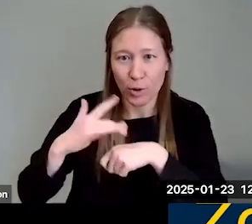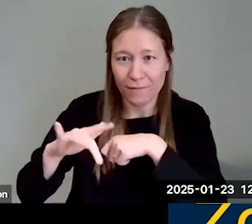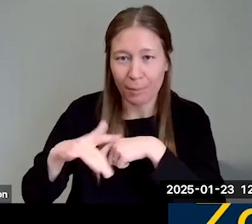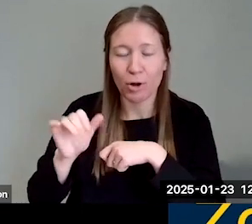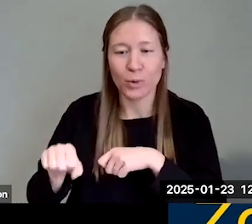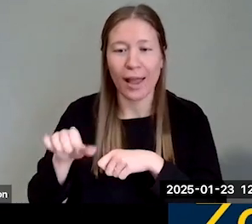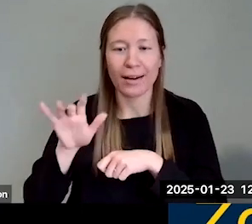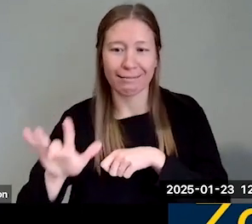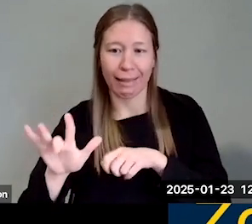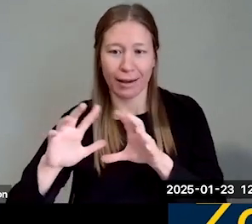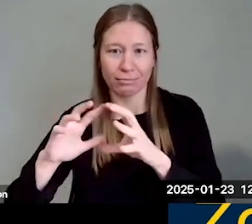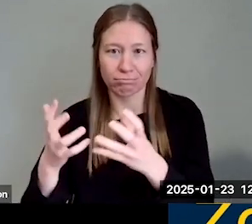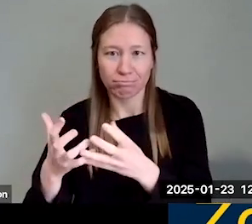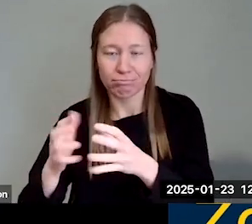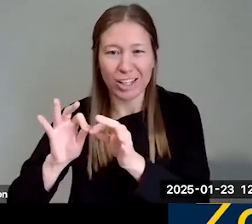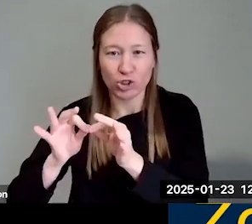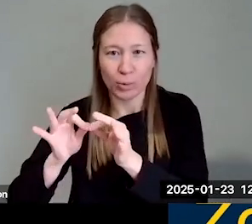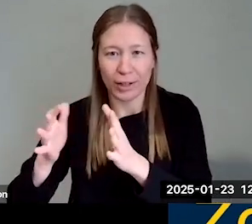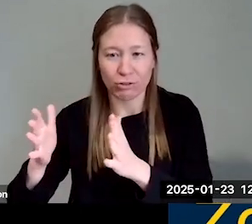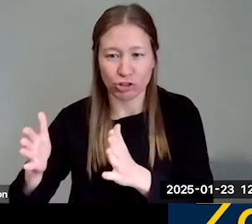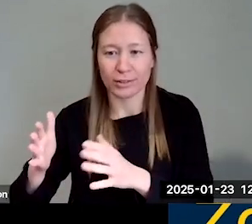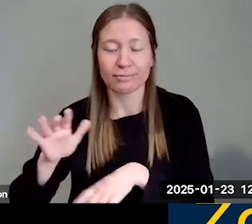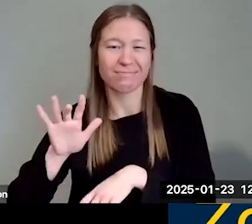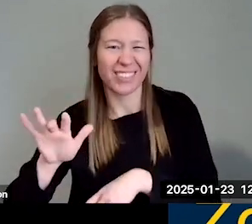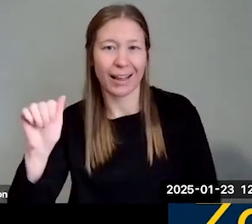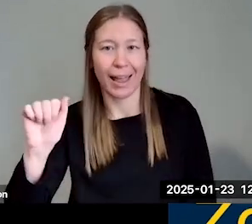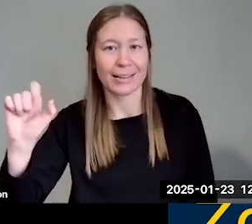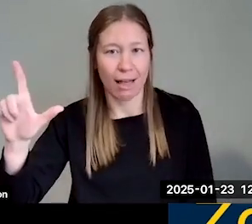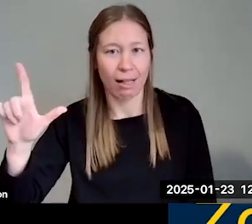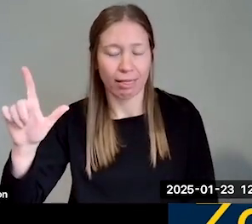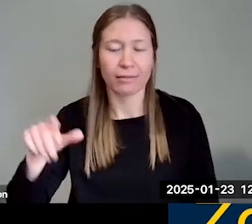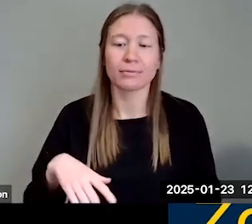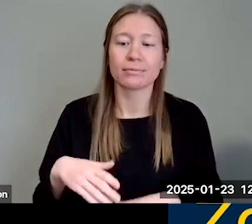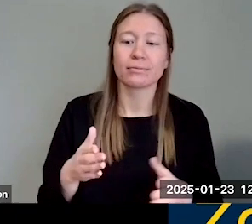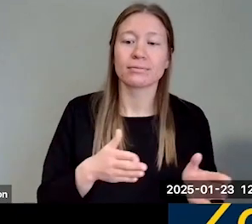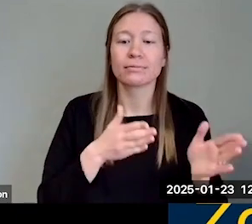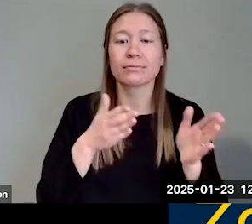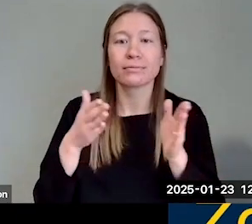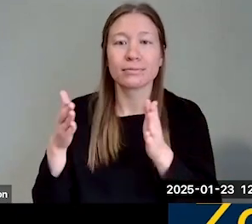and selecting American Sign Language, and CART transcription can be turned on